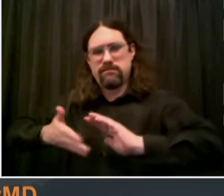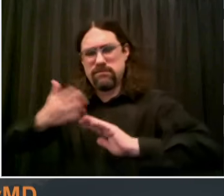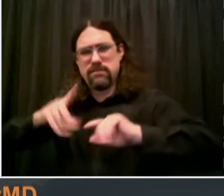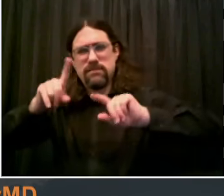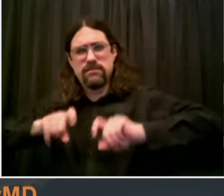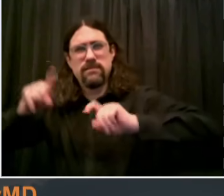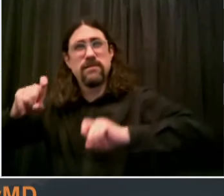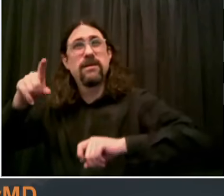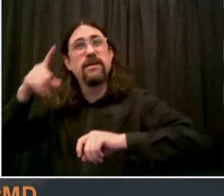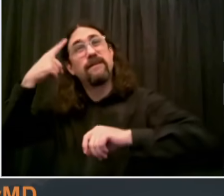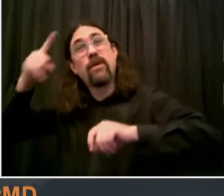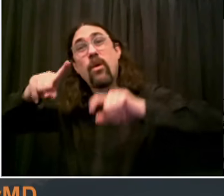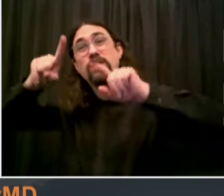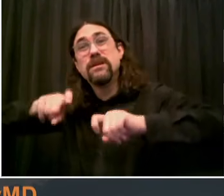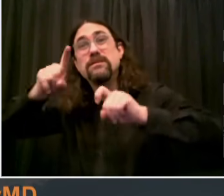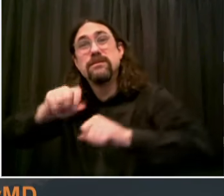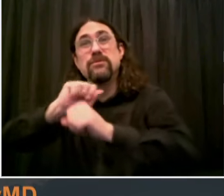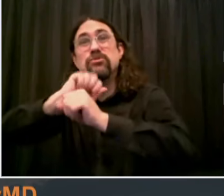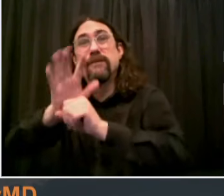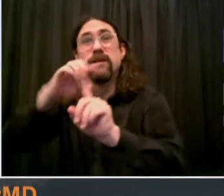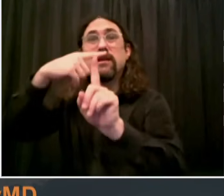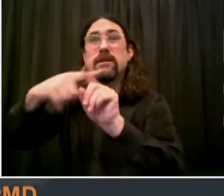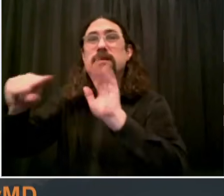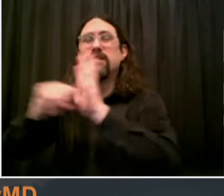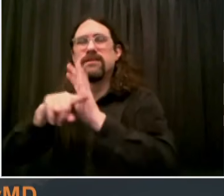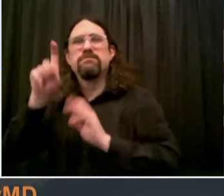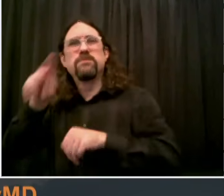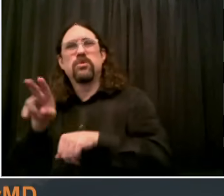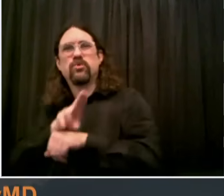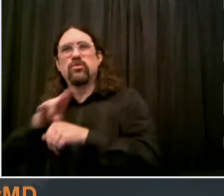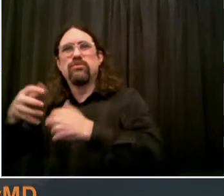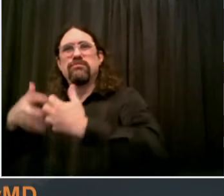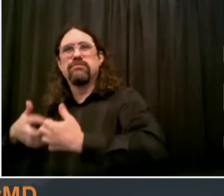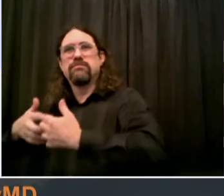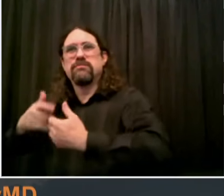DIAGNOSTIC TESTING, THE PCR